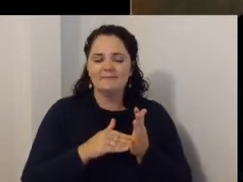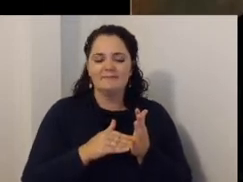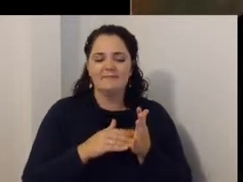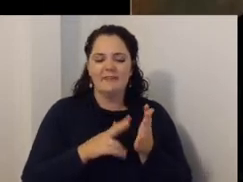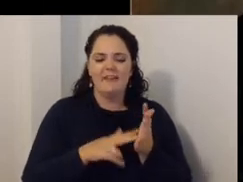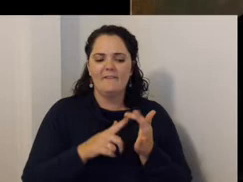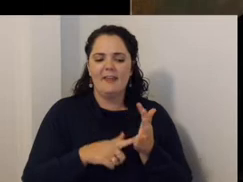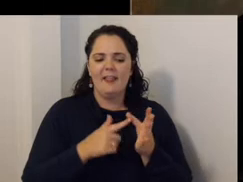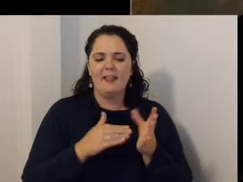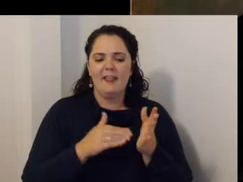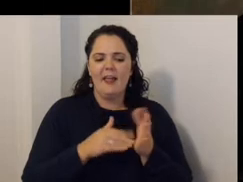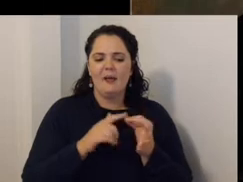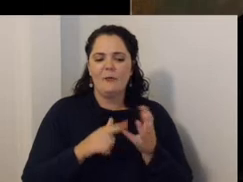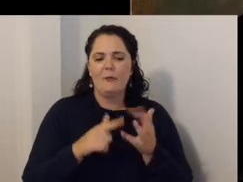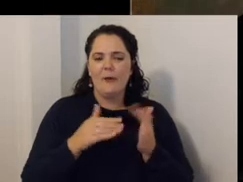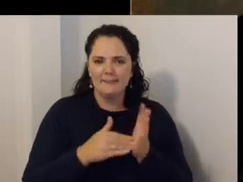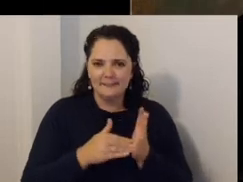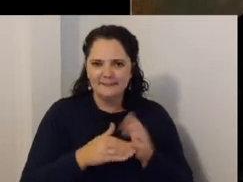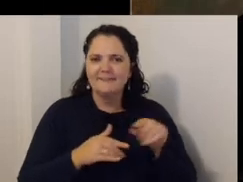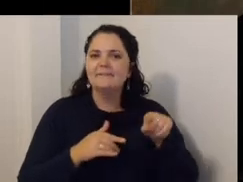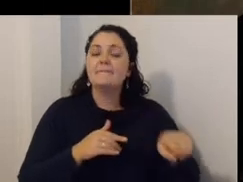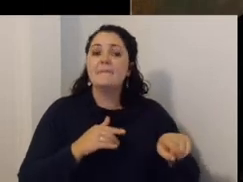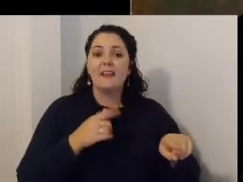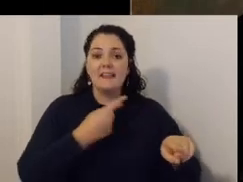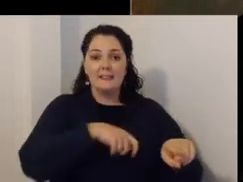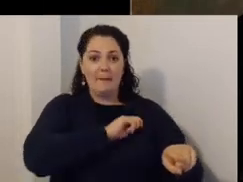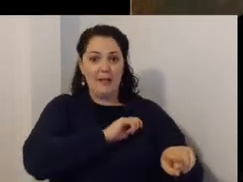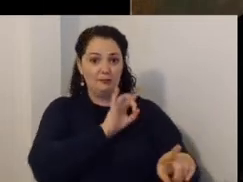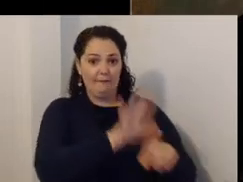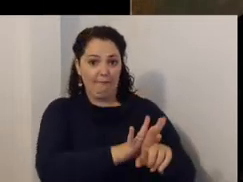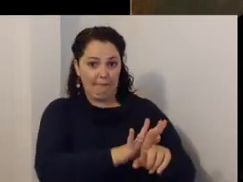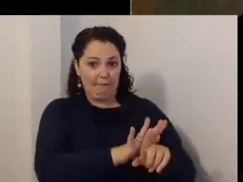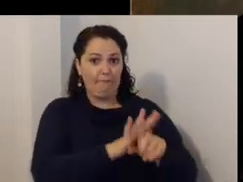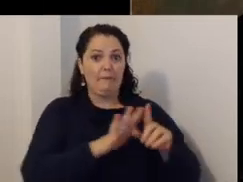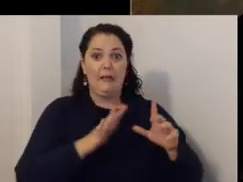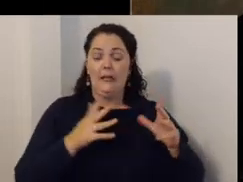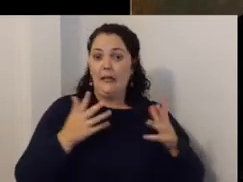um you can see this painting hanging right now Velasquez is a Spanish painter very very heavily